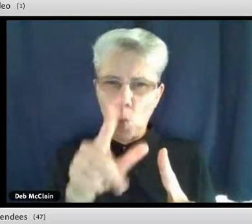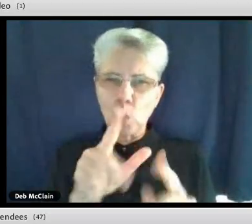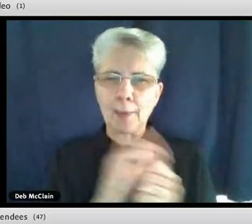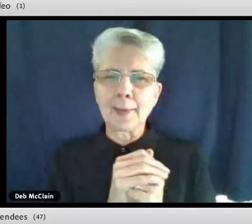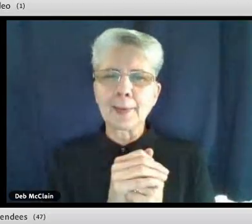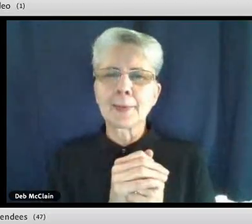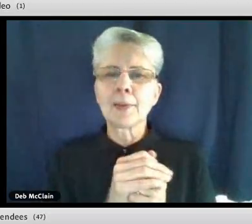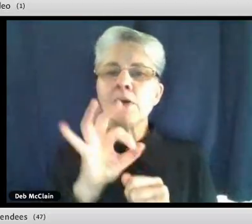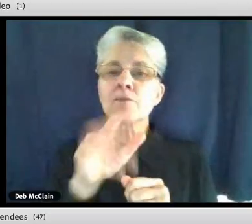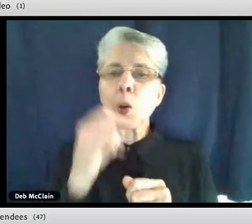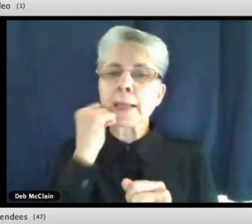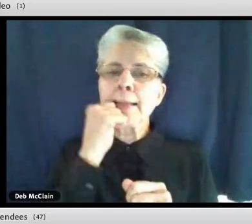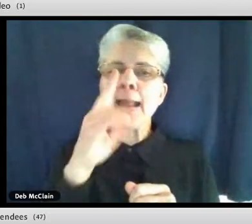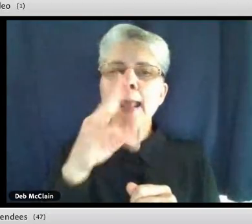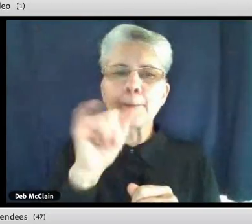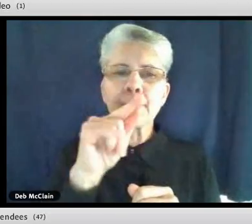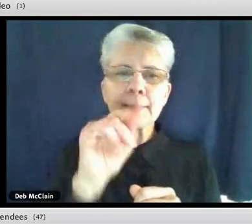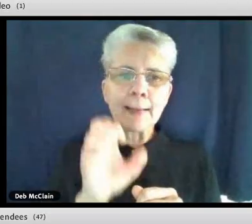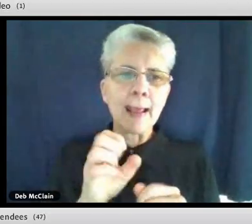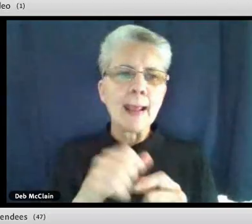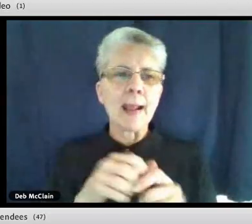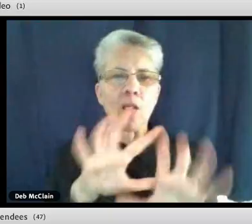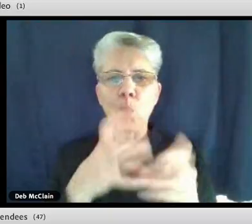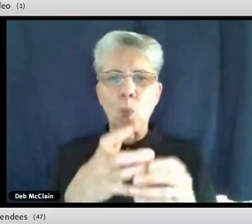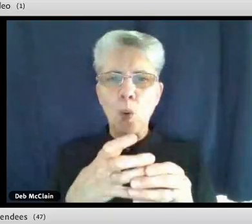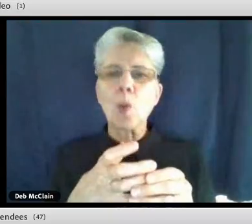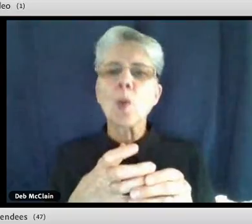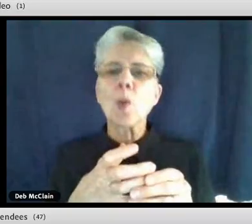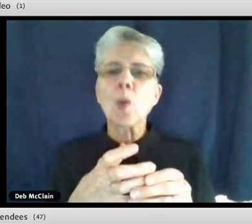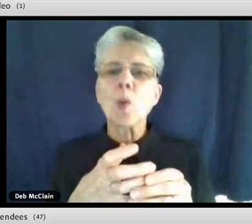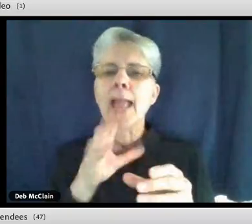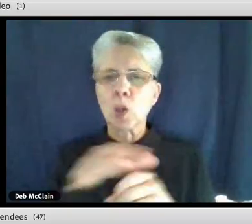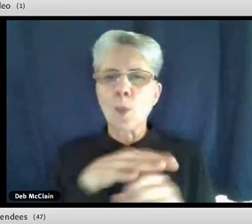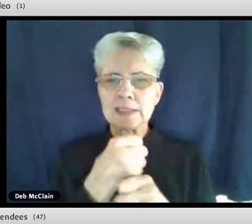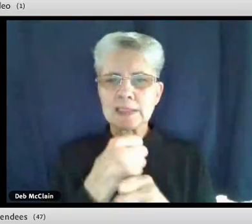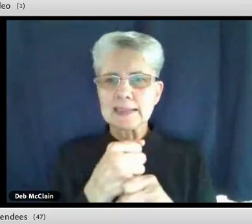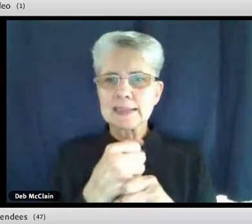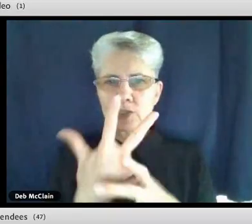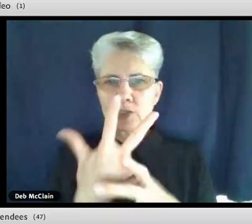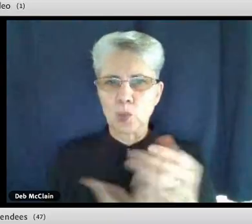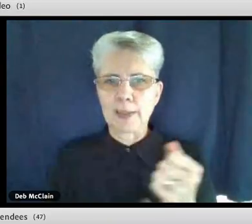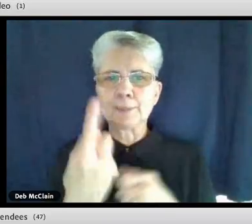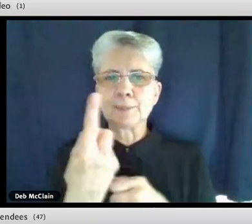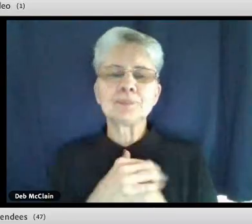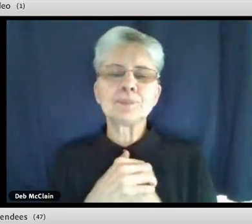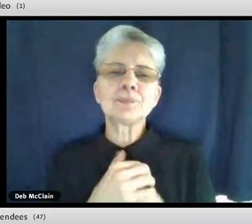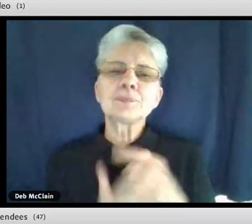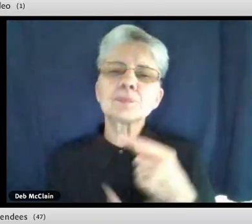Florida Daily Update, the World and Global Statistics.